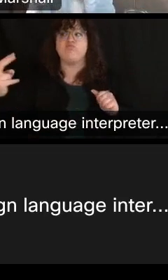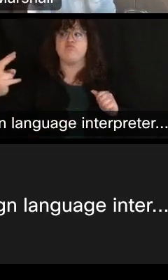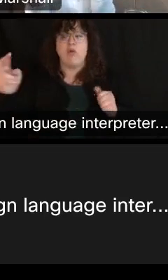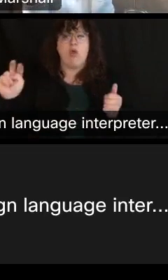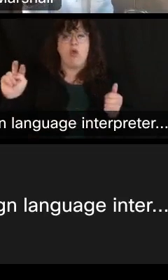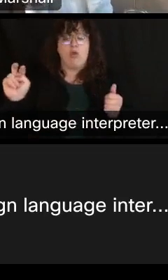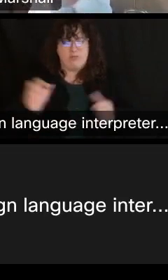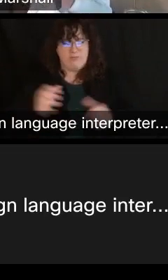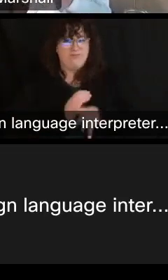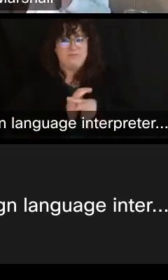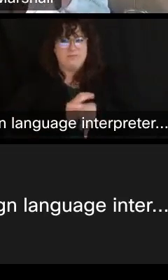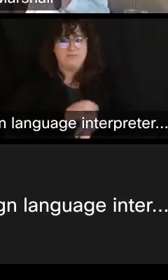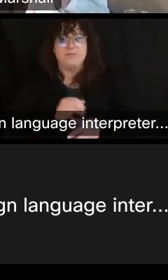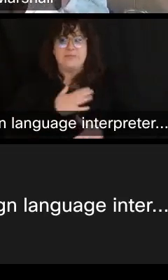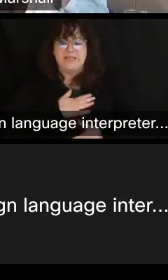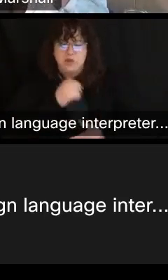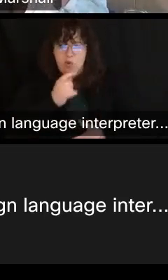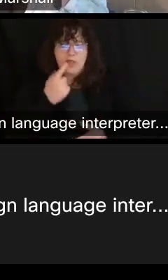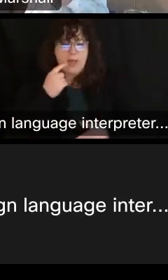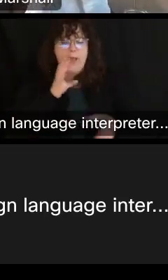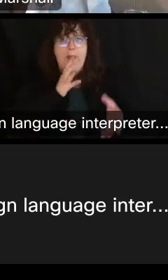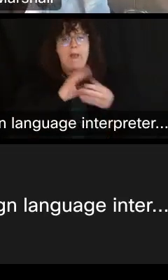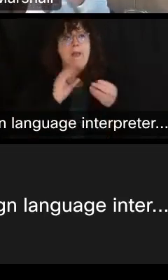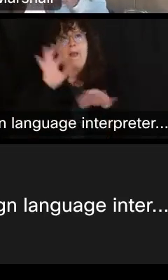so please don't think I'm not listening to you because I really am. Well, I'm not listening